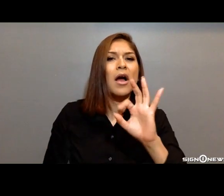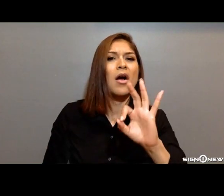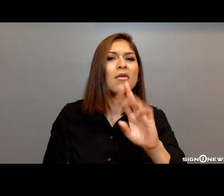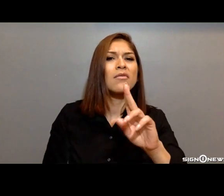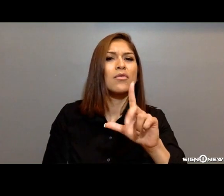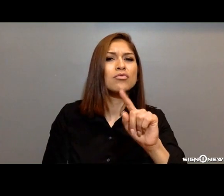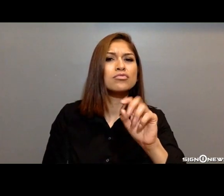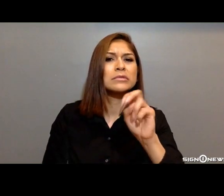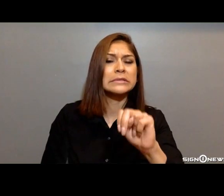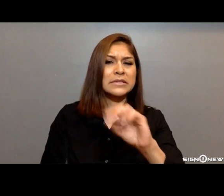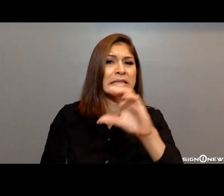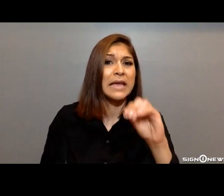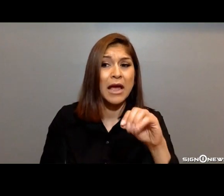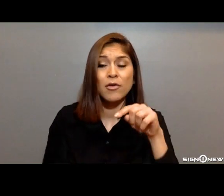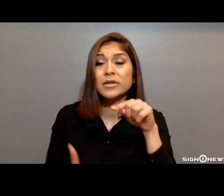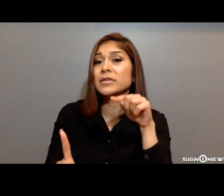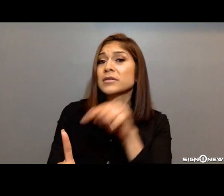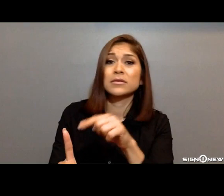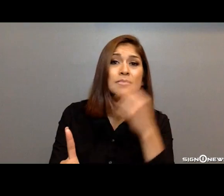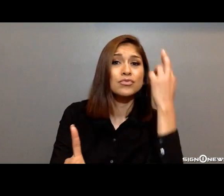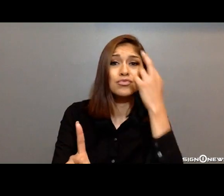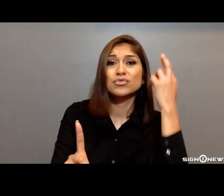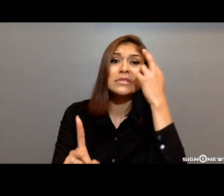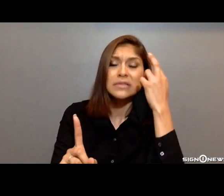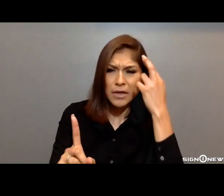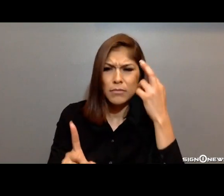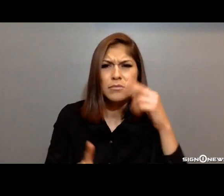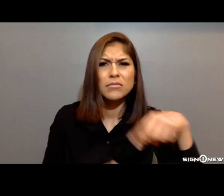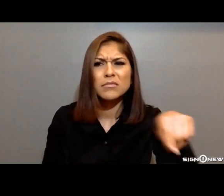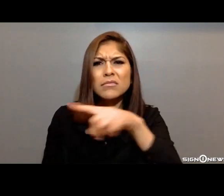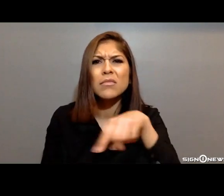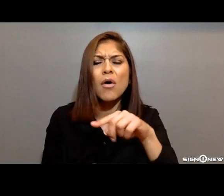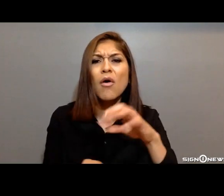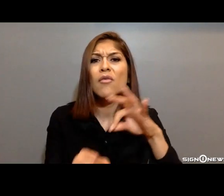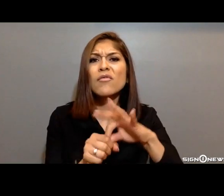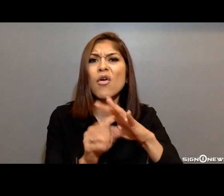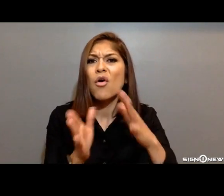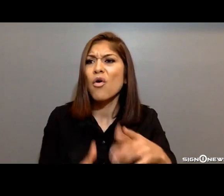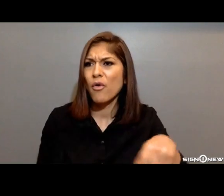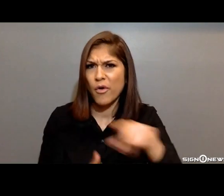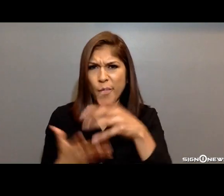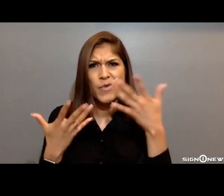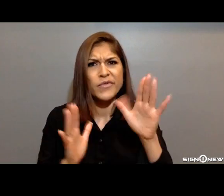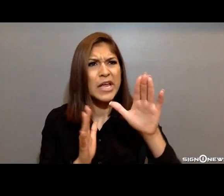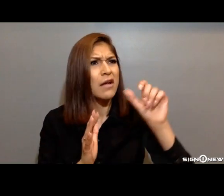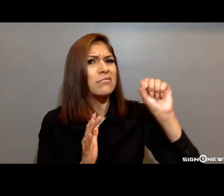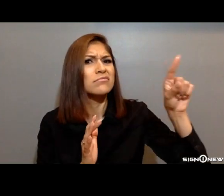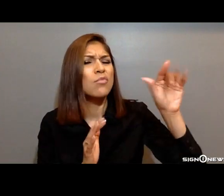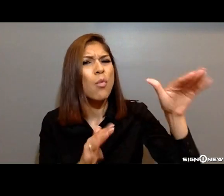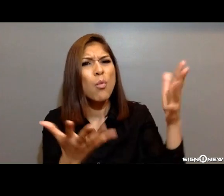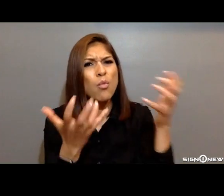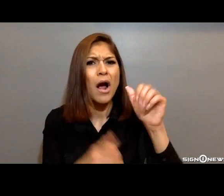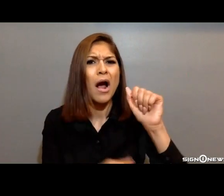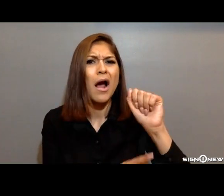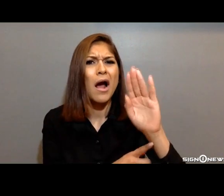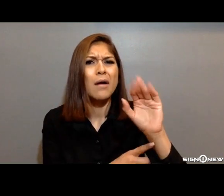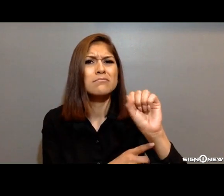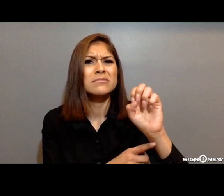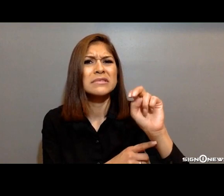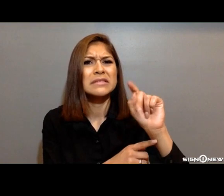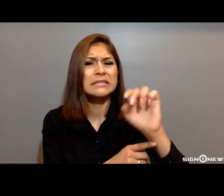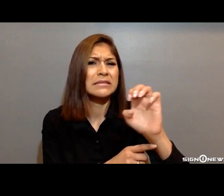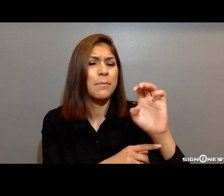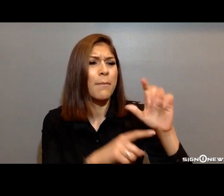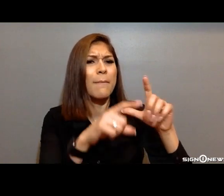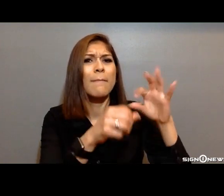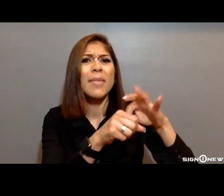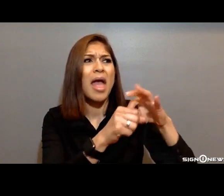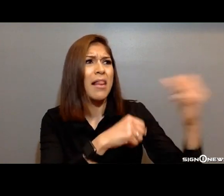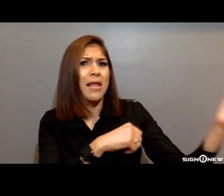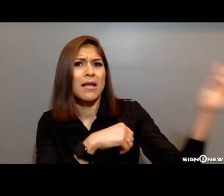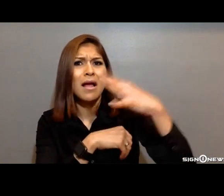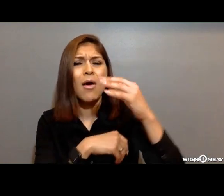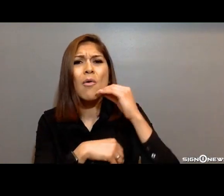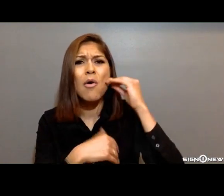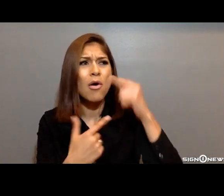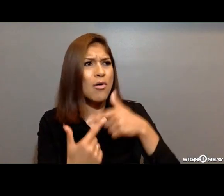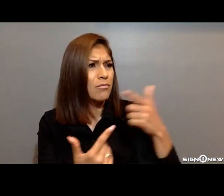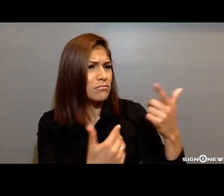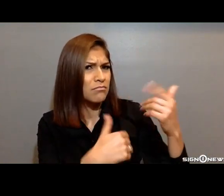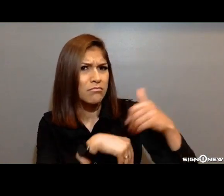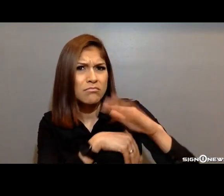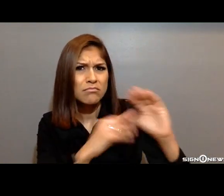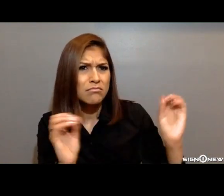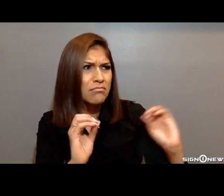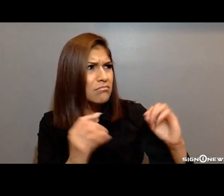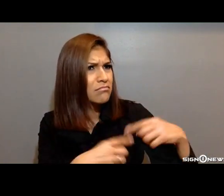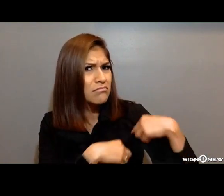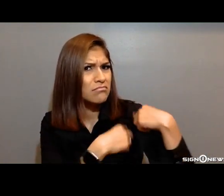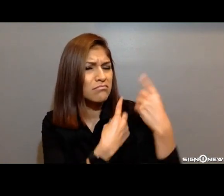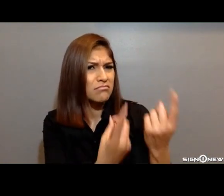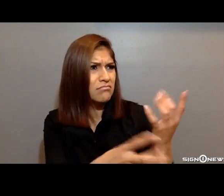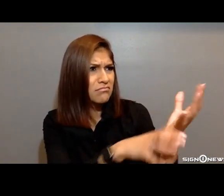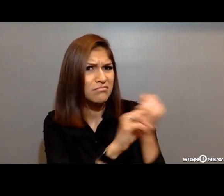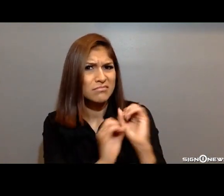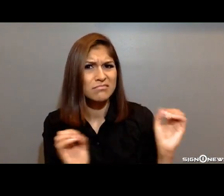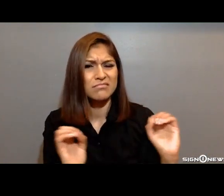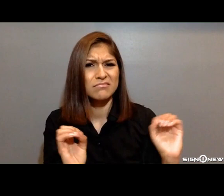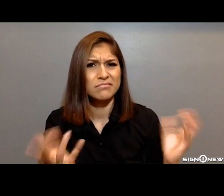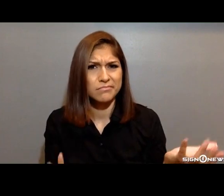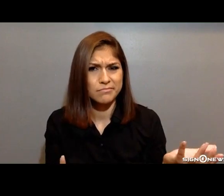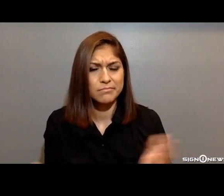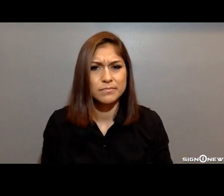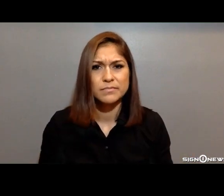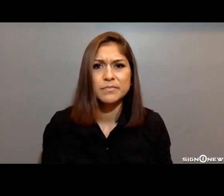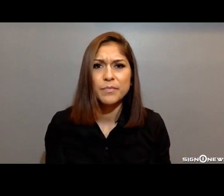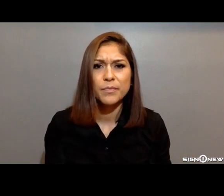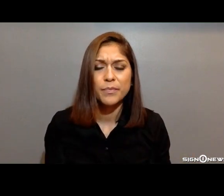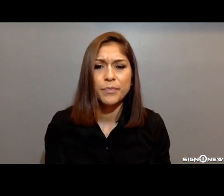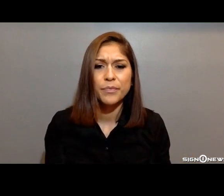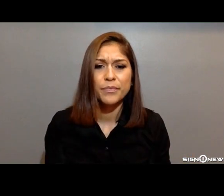Atlanta's Fulton County after voters who requested absentee ballots by mail never received them.